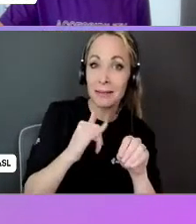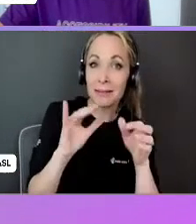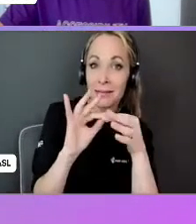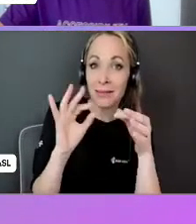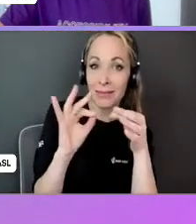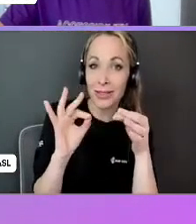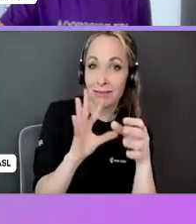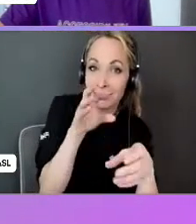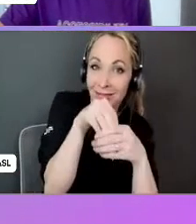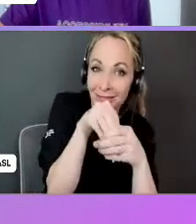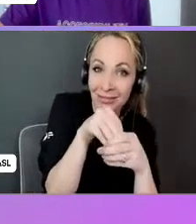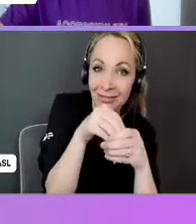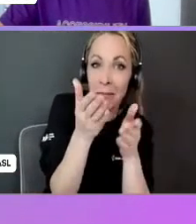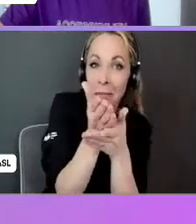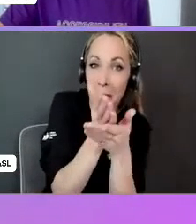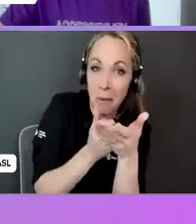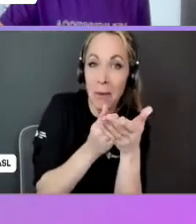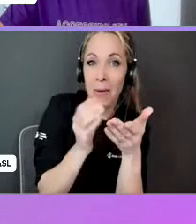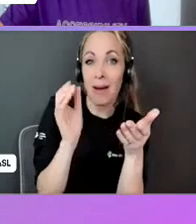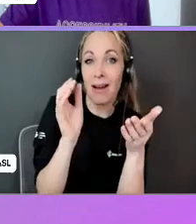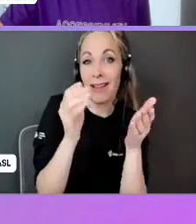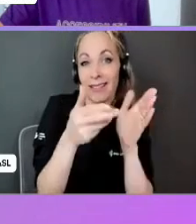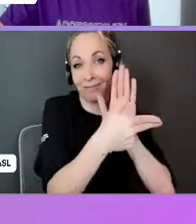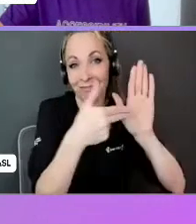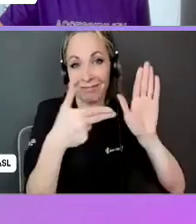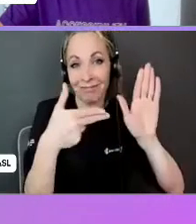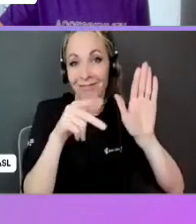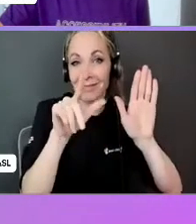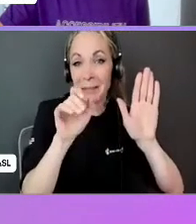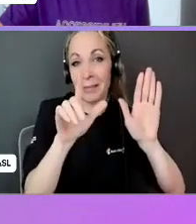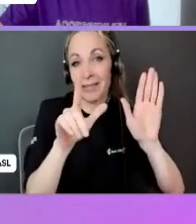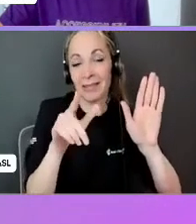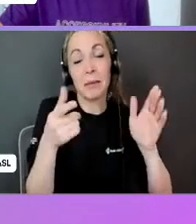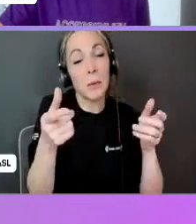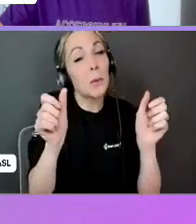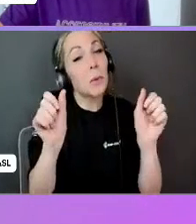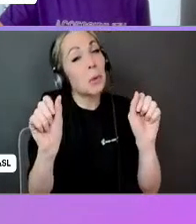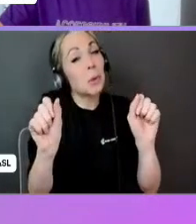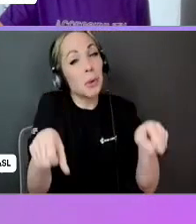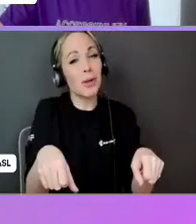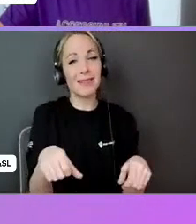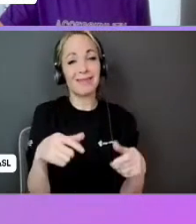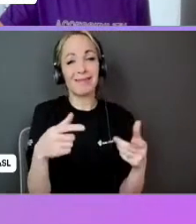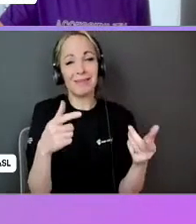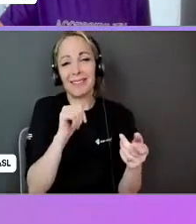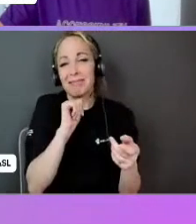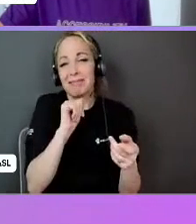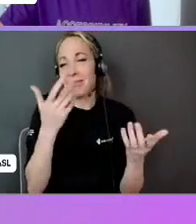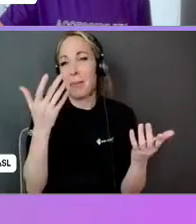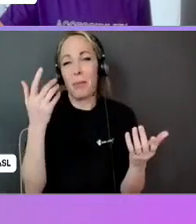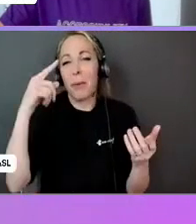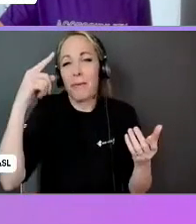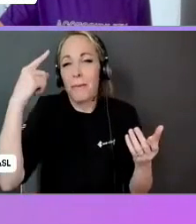you could be asking if you could input the error message as part of the label, and I suppose you could do that,